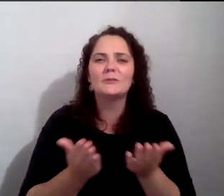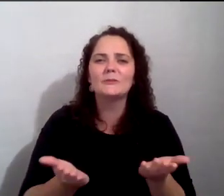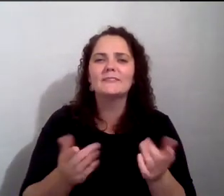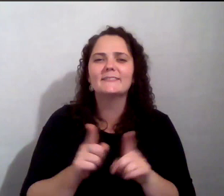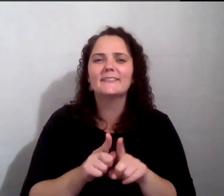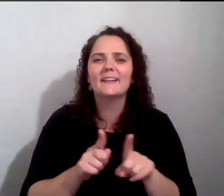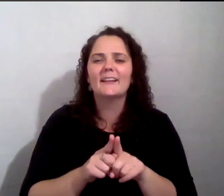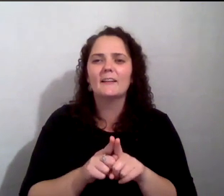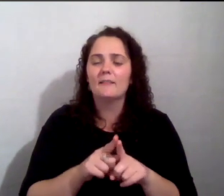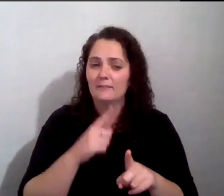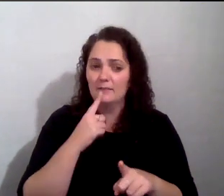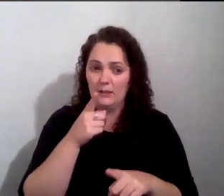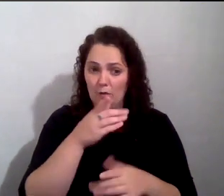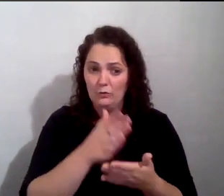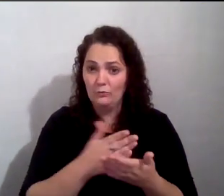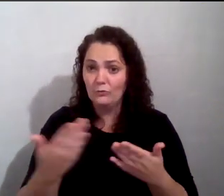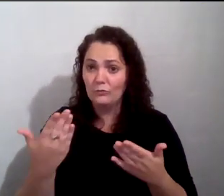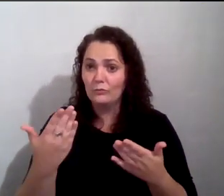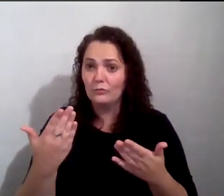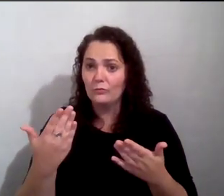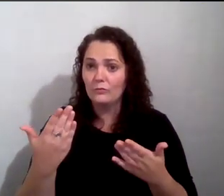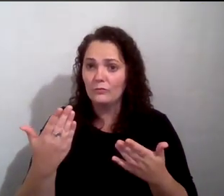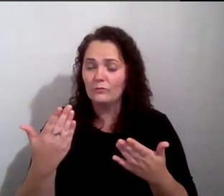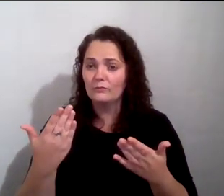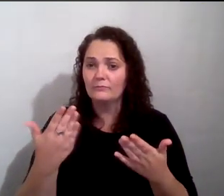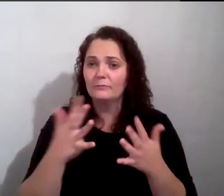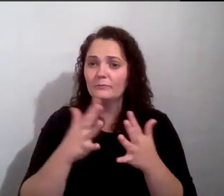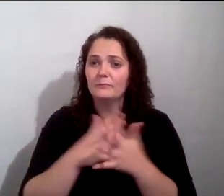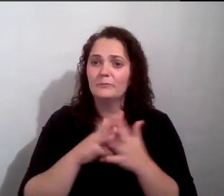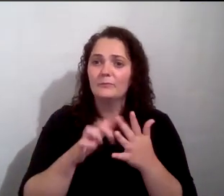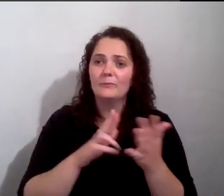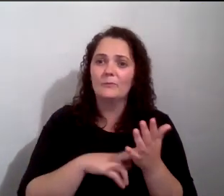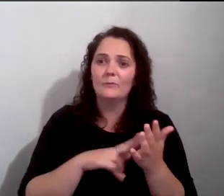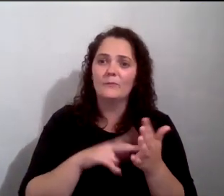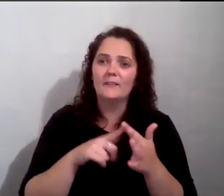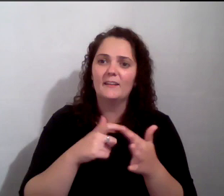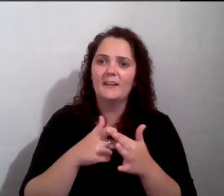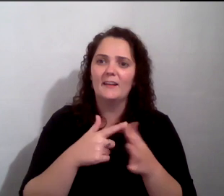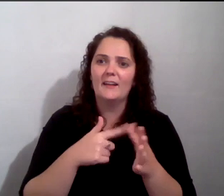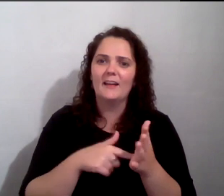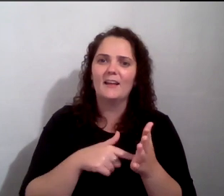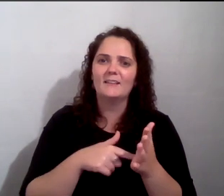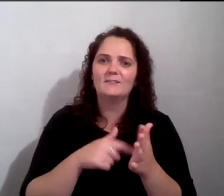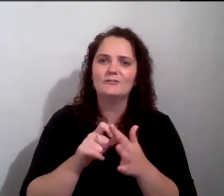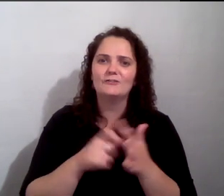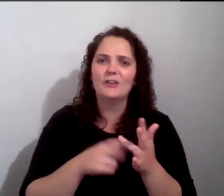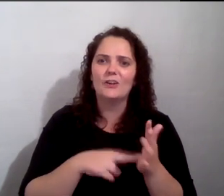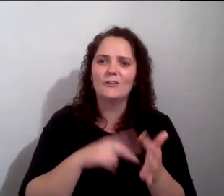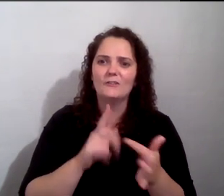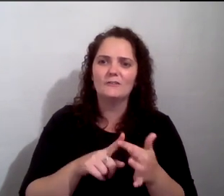that's kind of yeah and is it that kind of magenta? Is it a pure…? It's called quinacridone magenta.